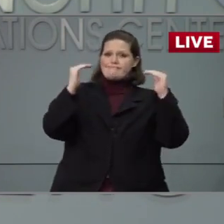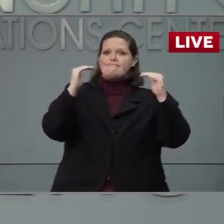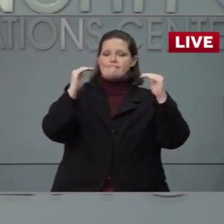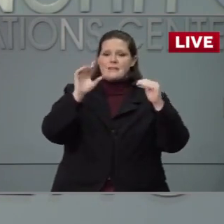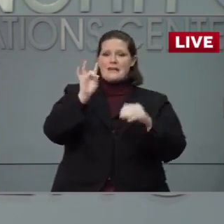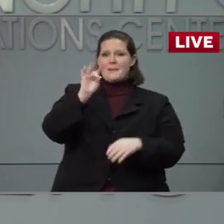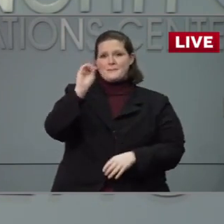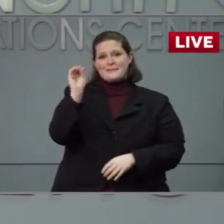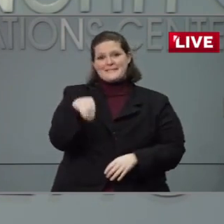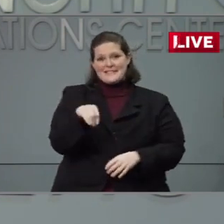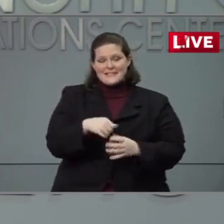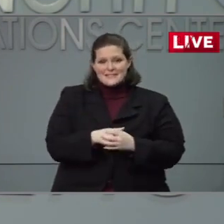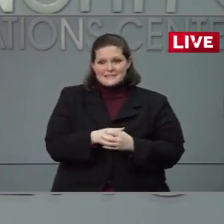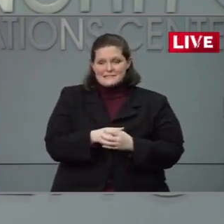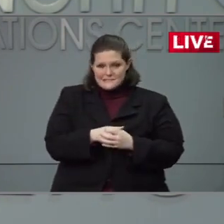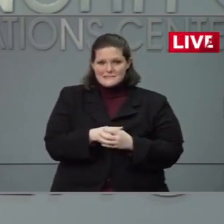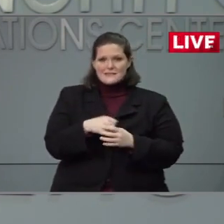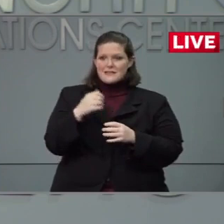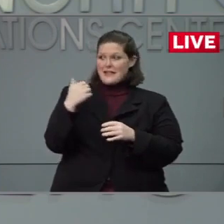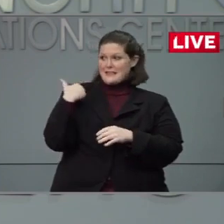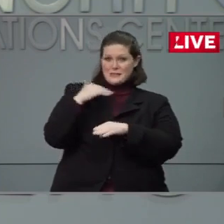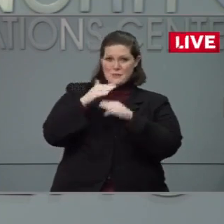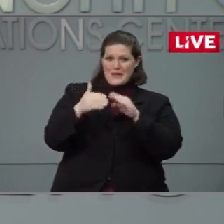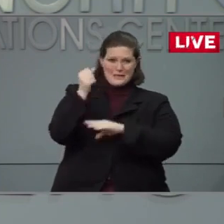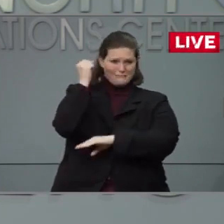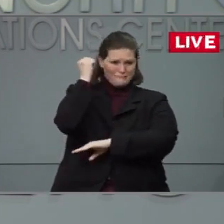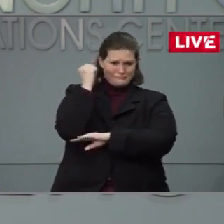COVID-19 NUMBERS REMAIN TOO HIGH.